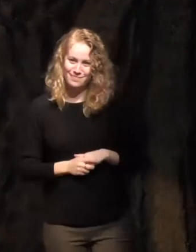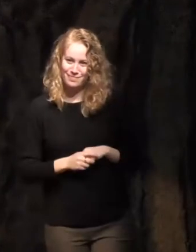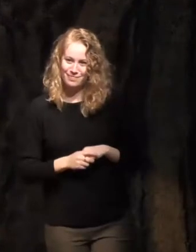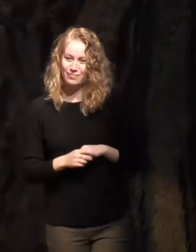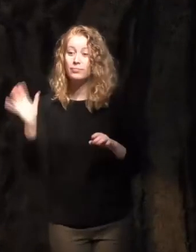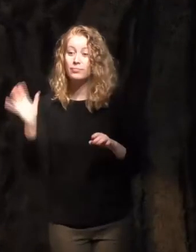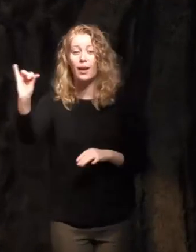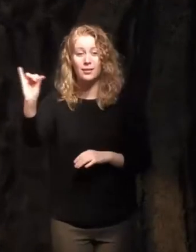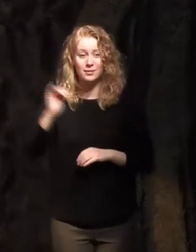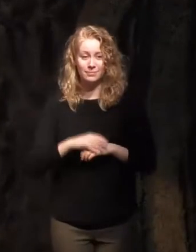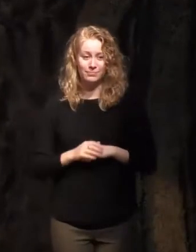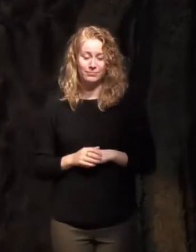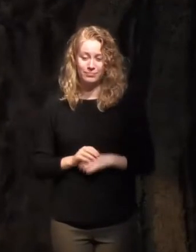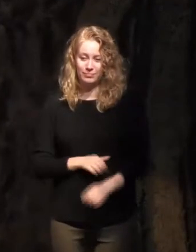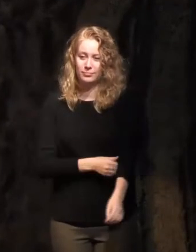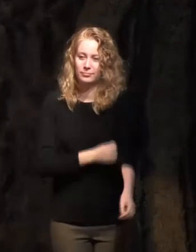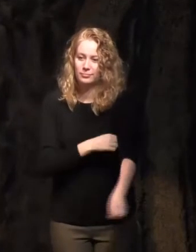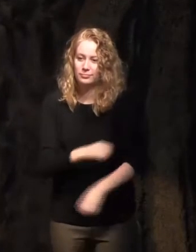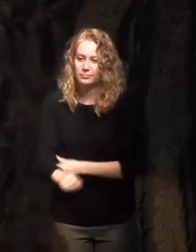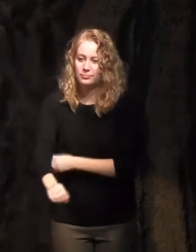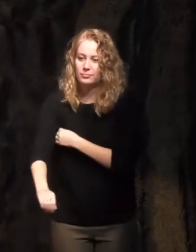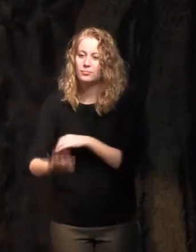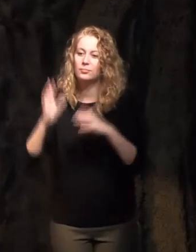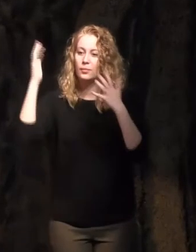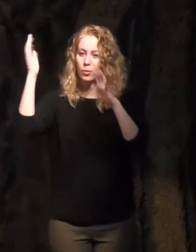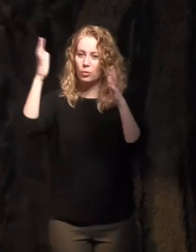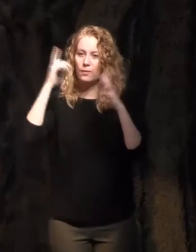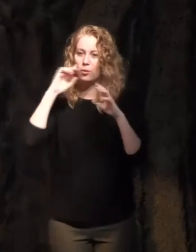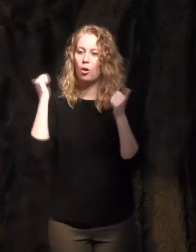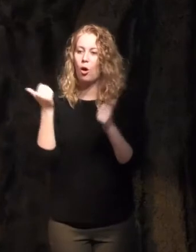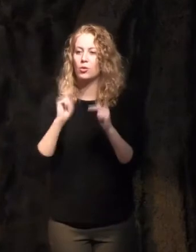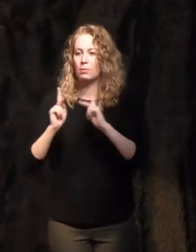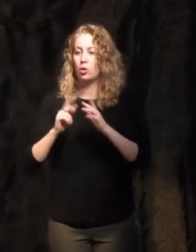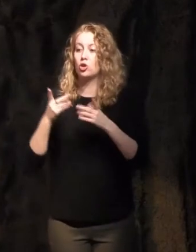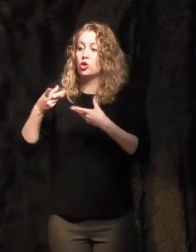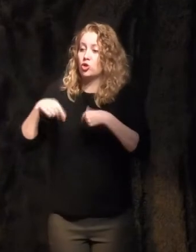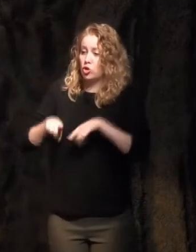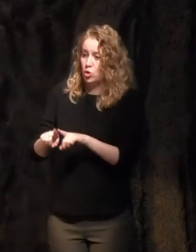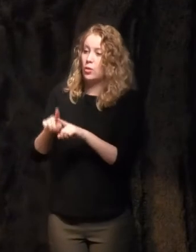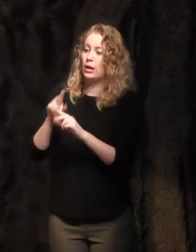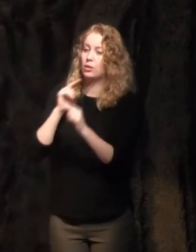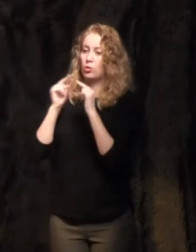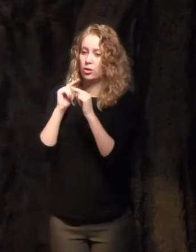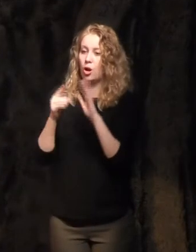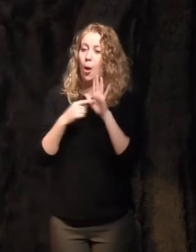And a round for all the folks doing the negotiations on behalf of Equity.